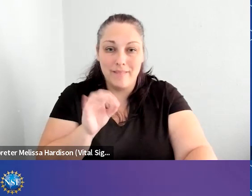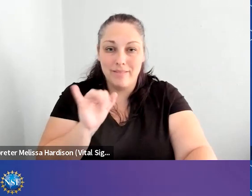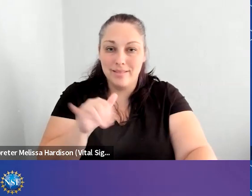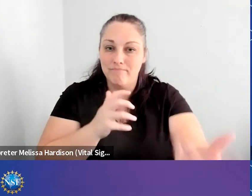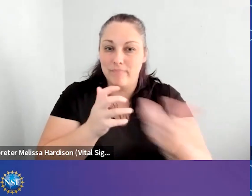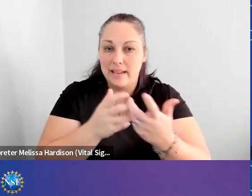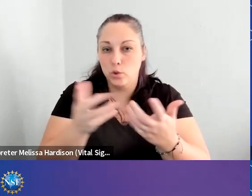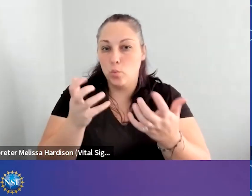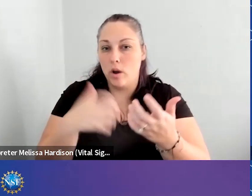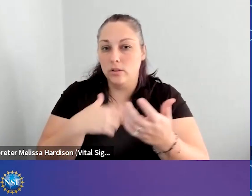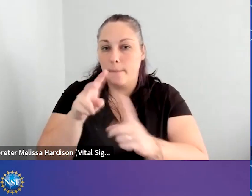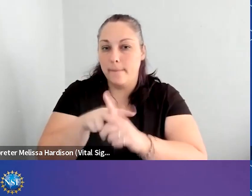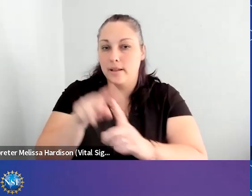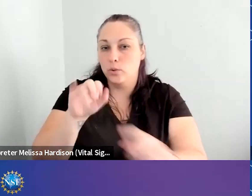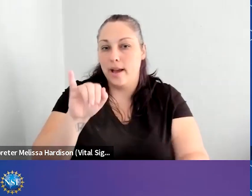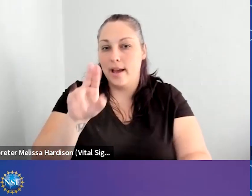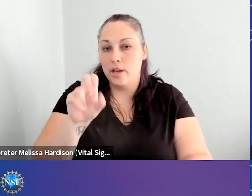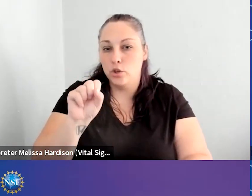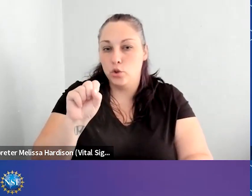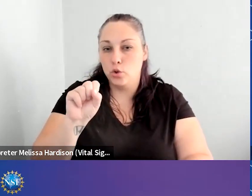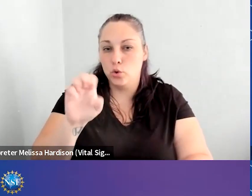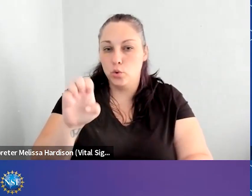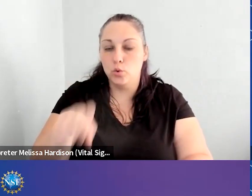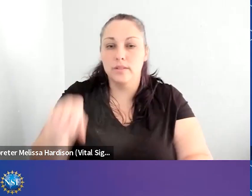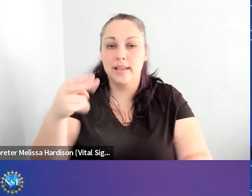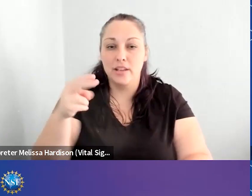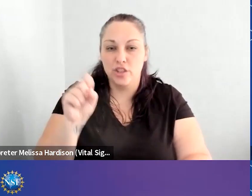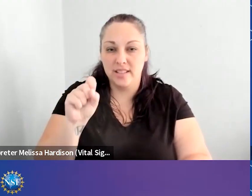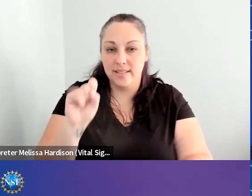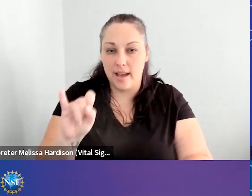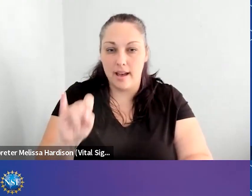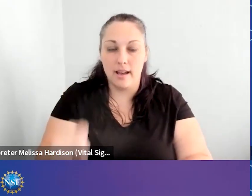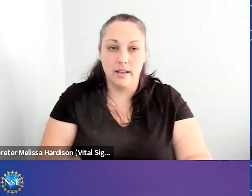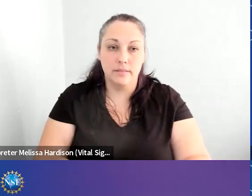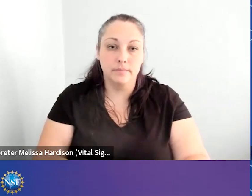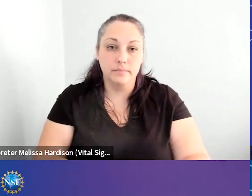Beth Strausser: Okay. Alright. Okay, great. And now -- Bonnie Green: Sorry, excuse me.